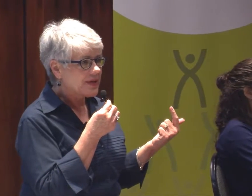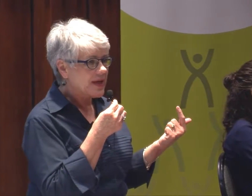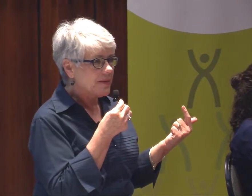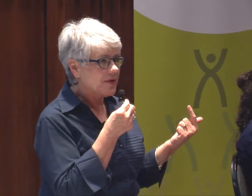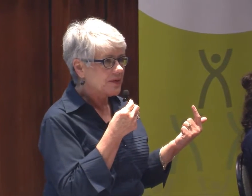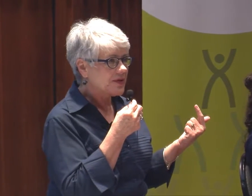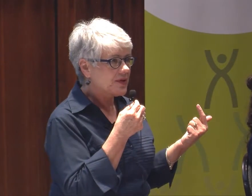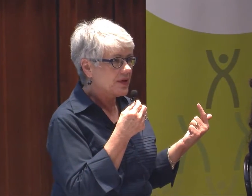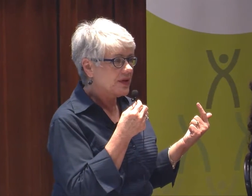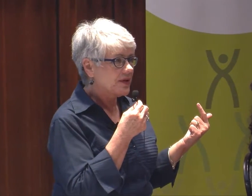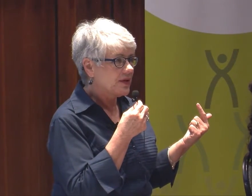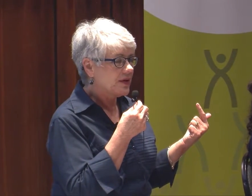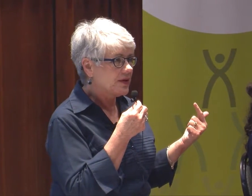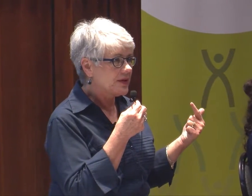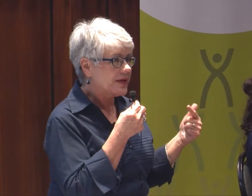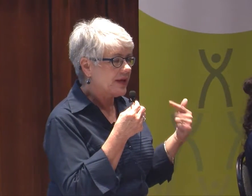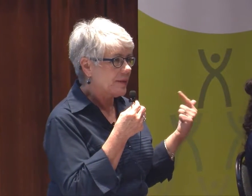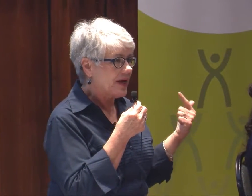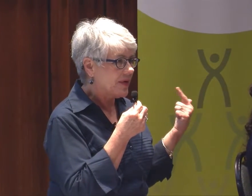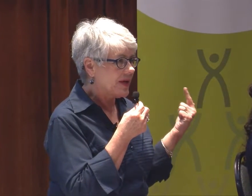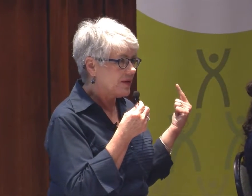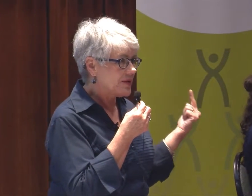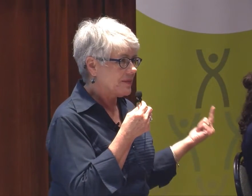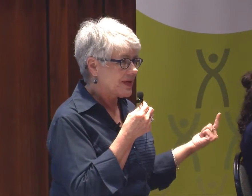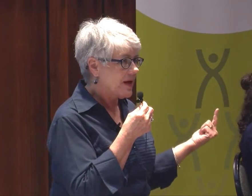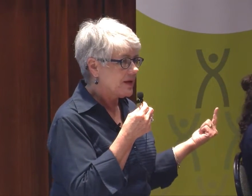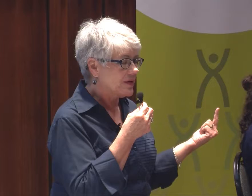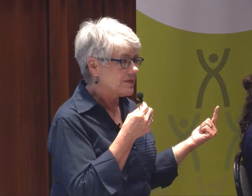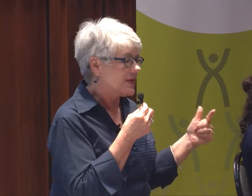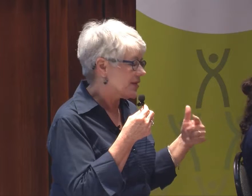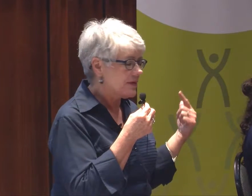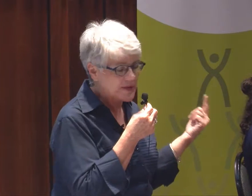one time who was telling about when he goes to McDonalds with his kid, which his